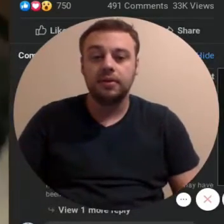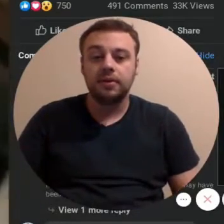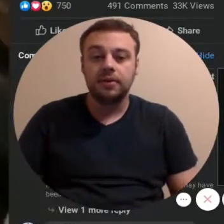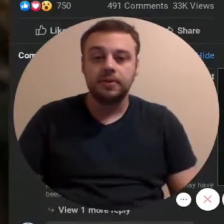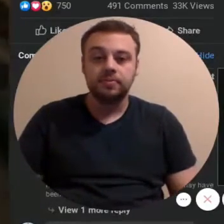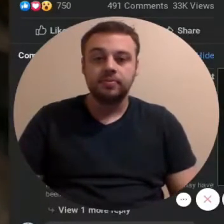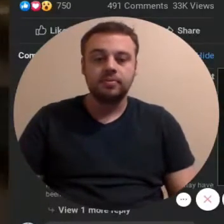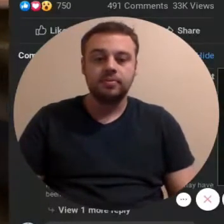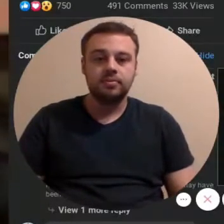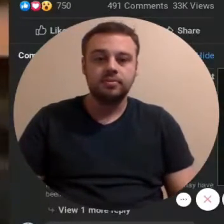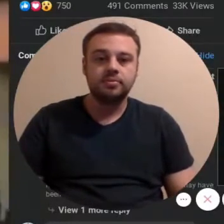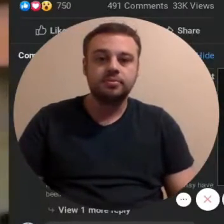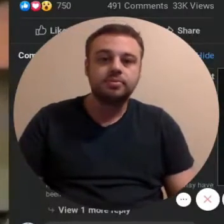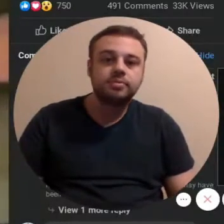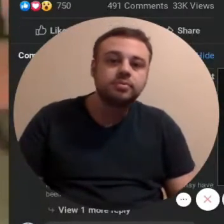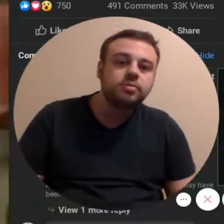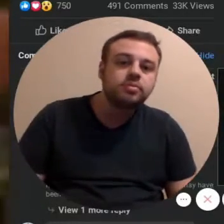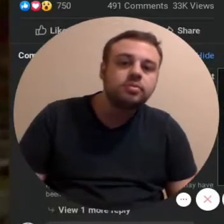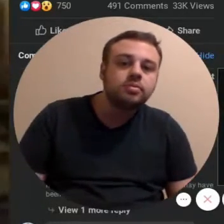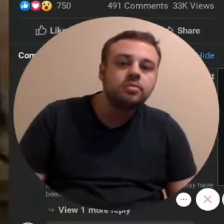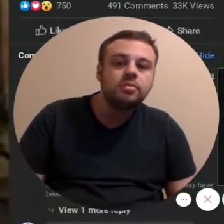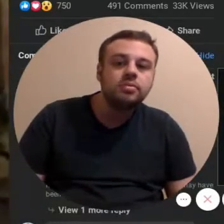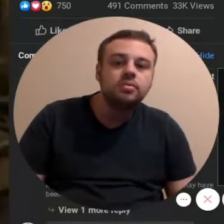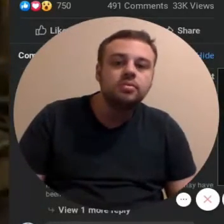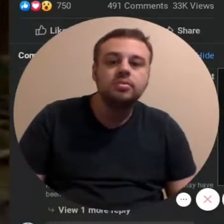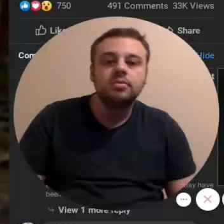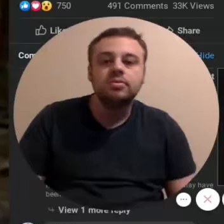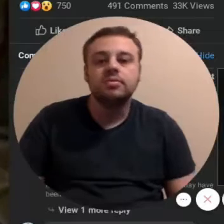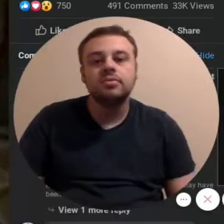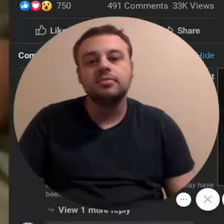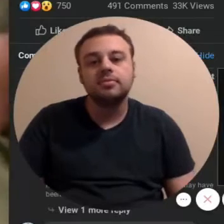Julie: I don't know if you can see him. Hello! Erica: He'll roust out of there.